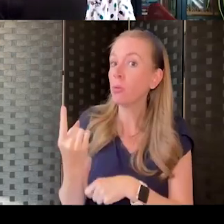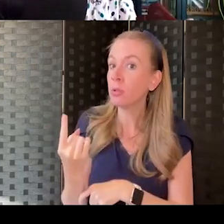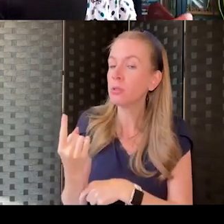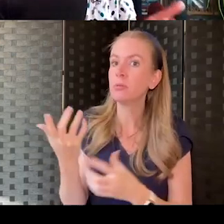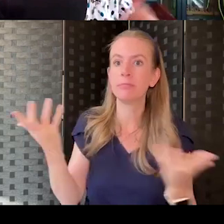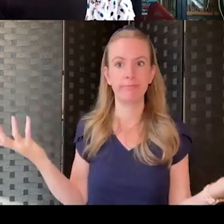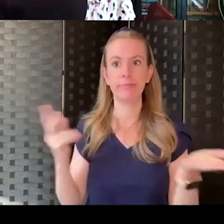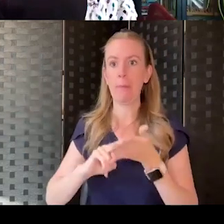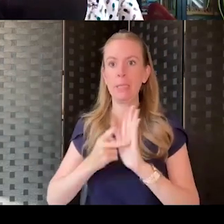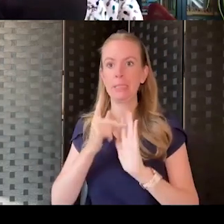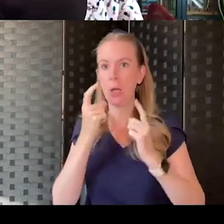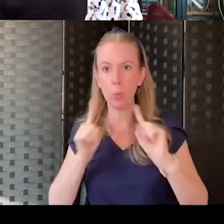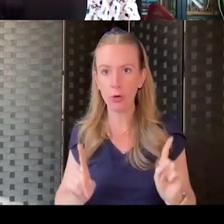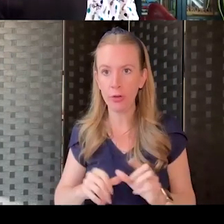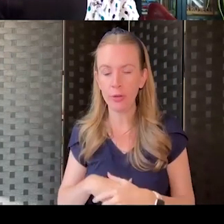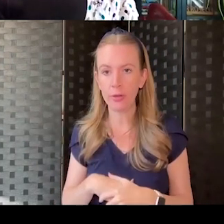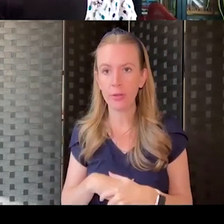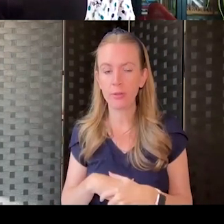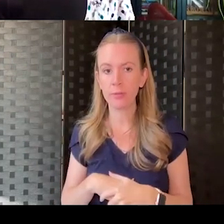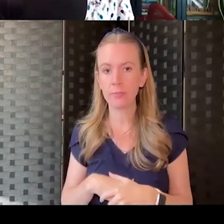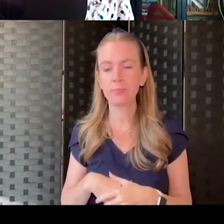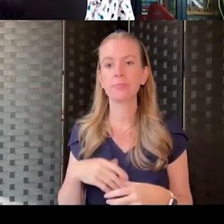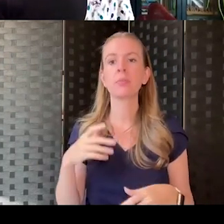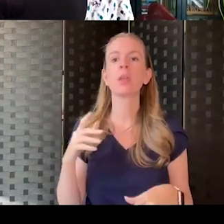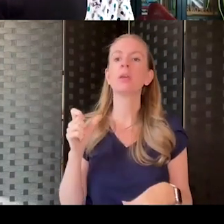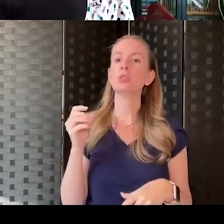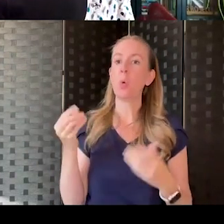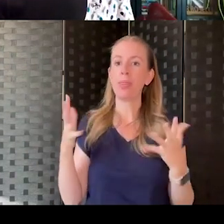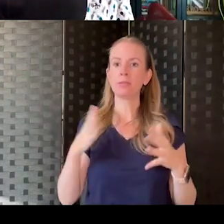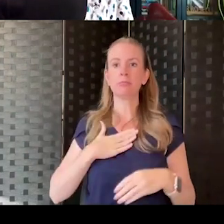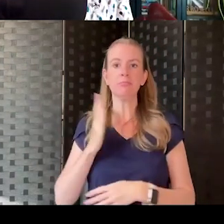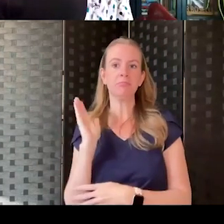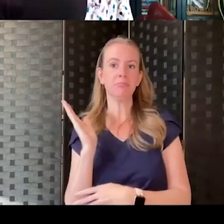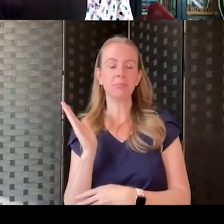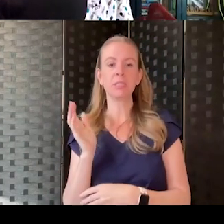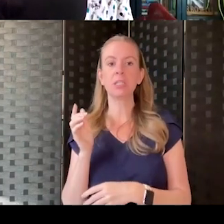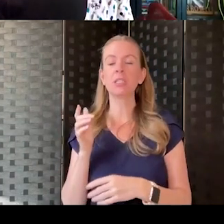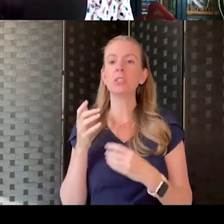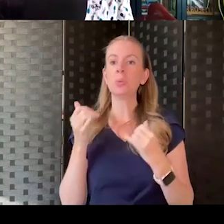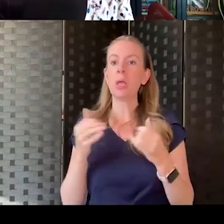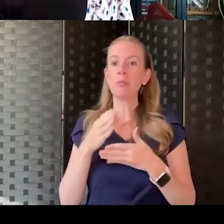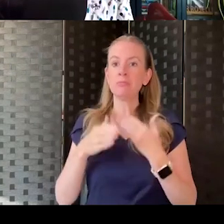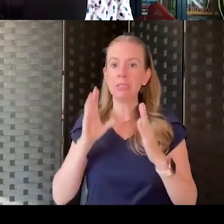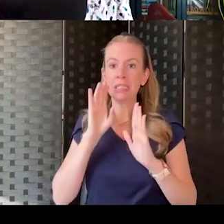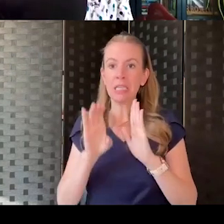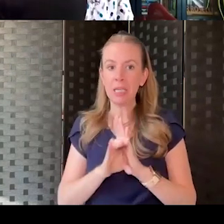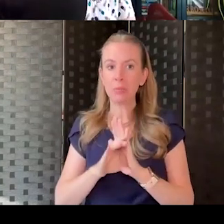doesn't work. So that is it. That is my talk. This closing image shows a small table against